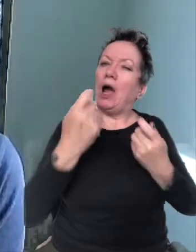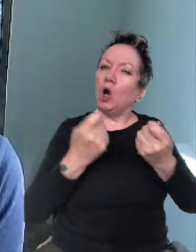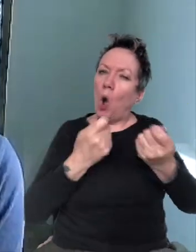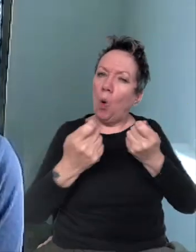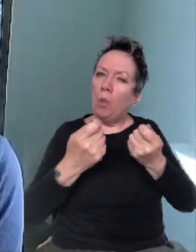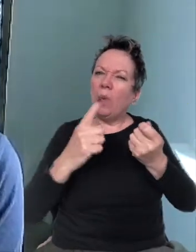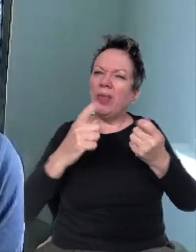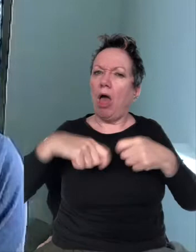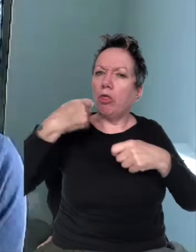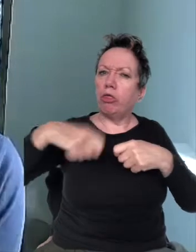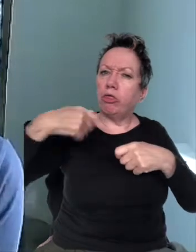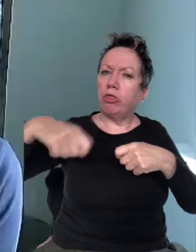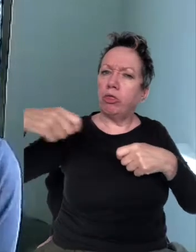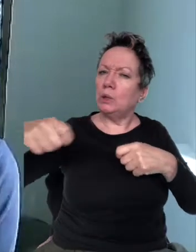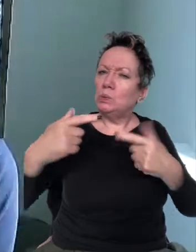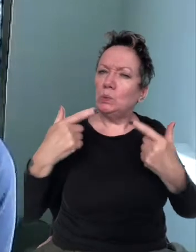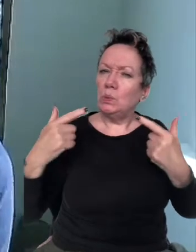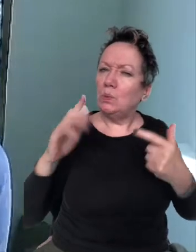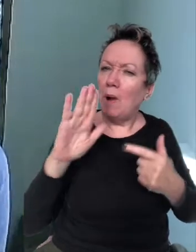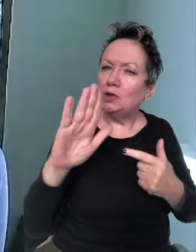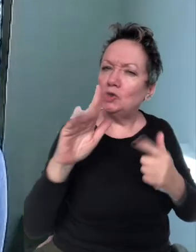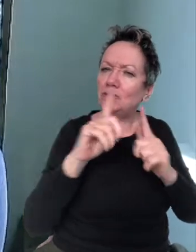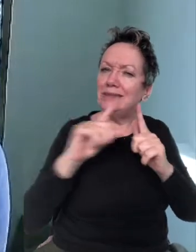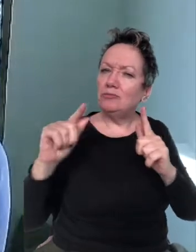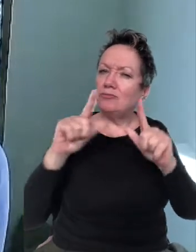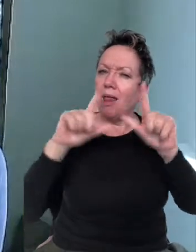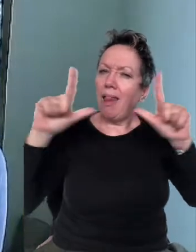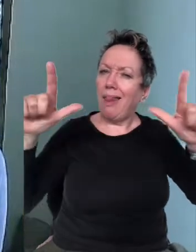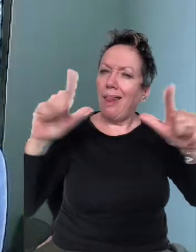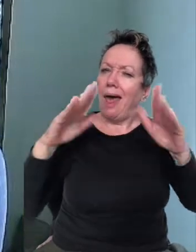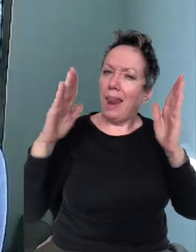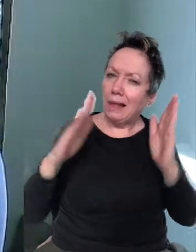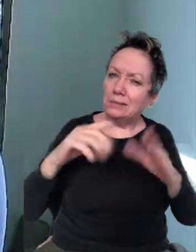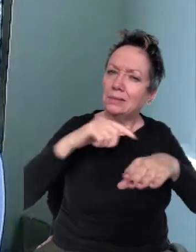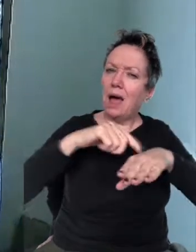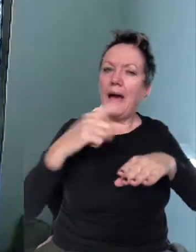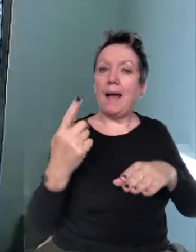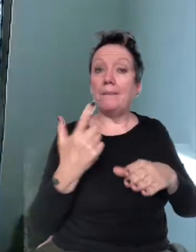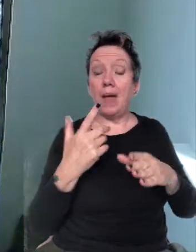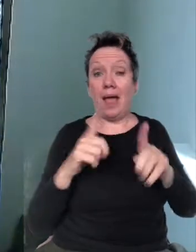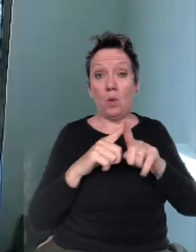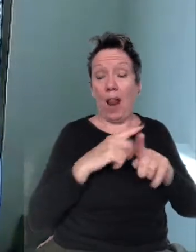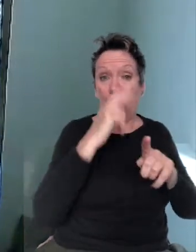And also their neces of finding that actually young creators and young